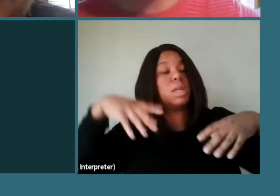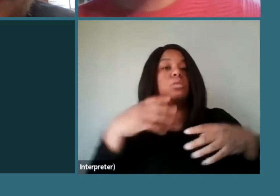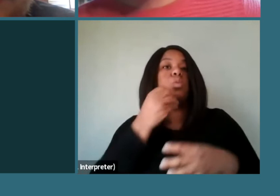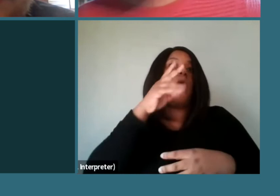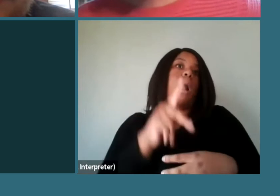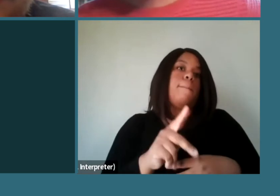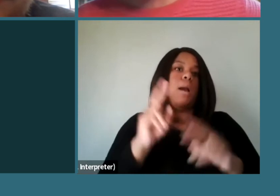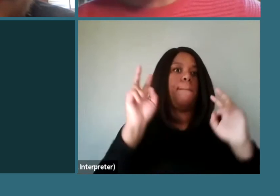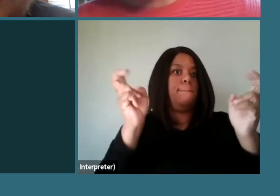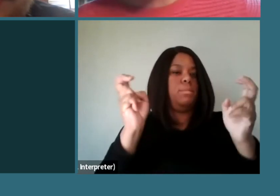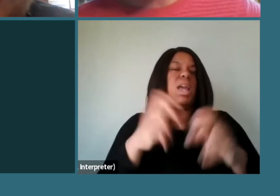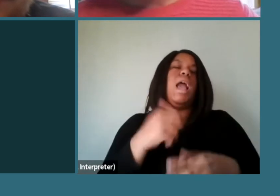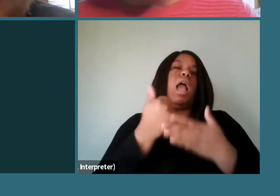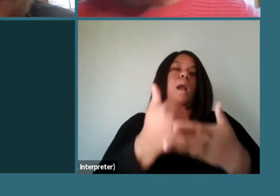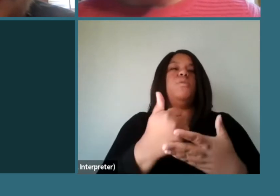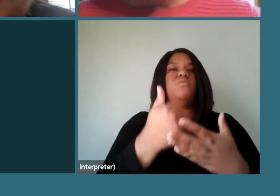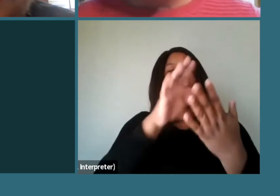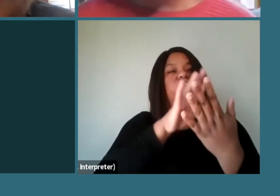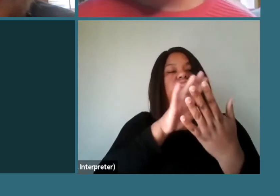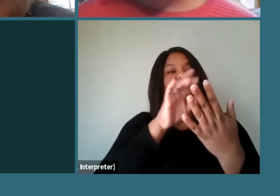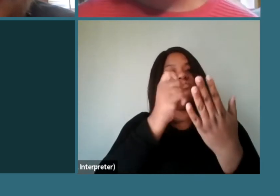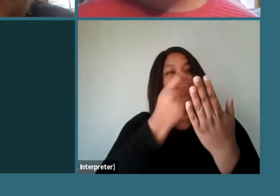filter out what's important and what's not.